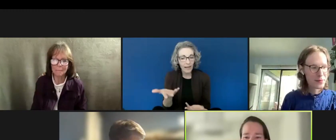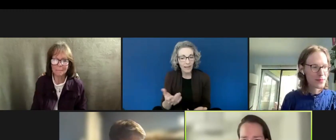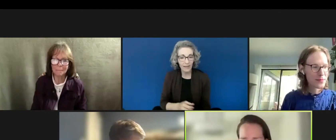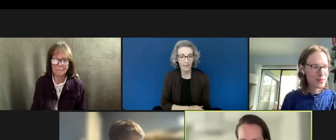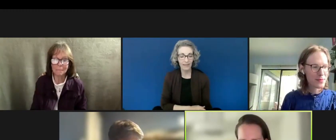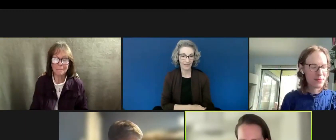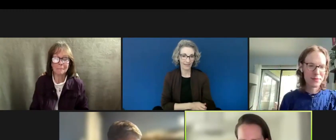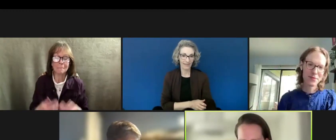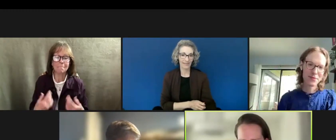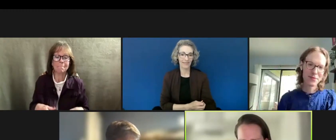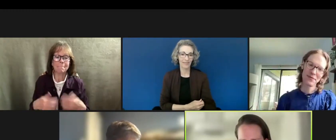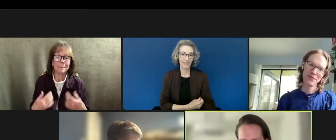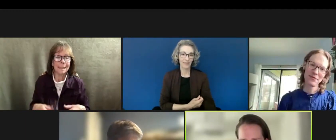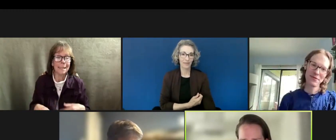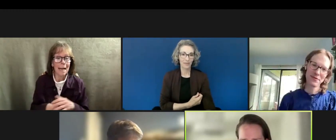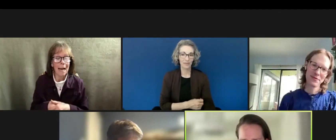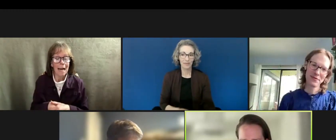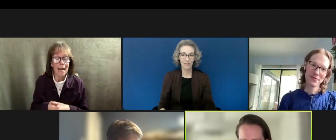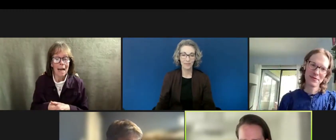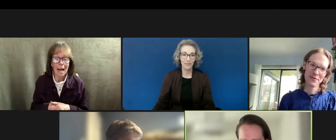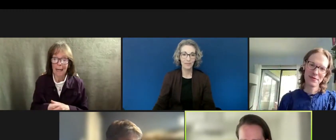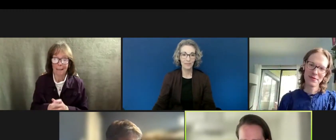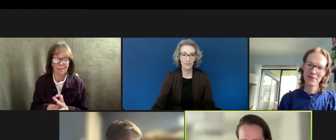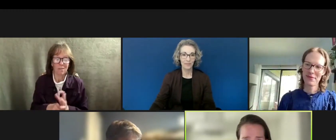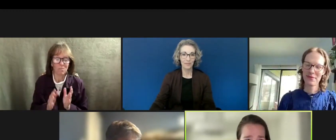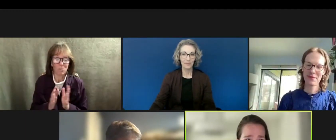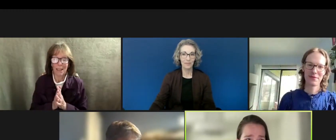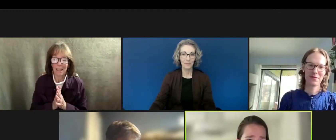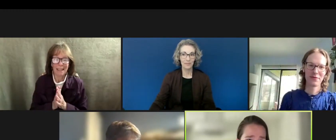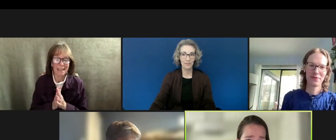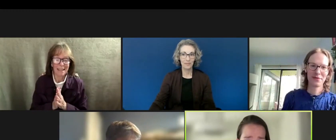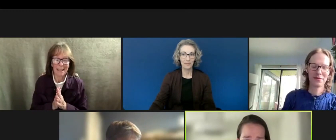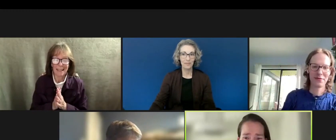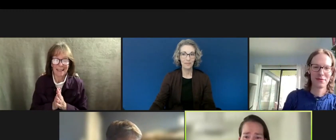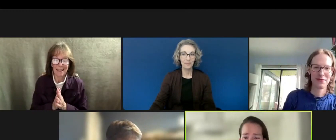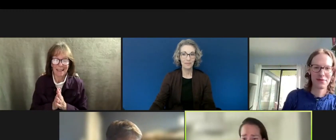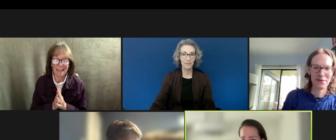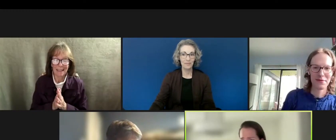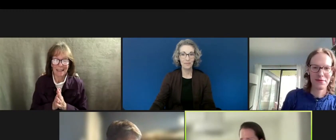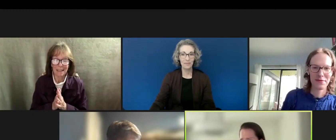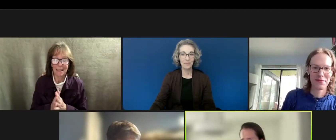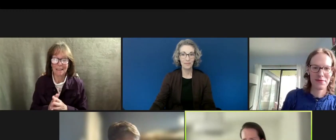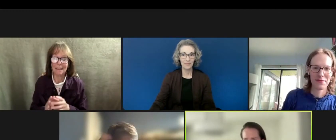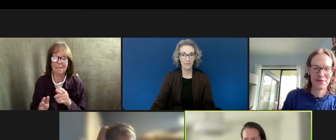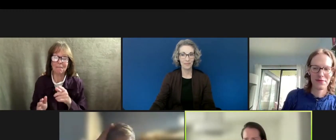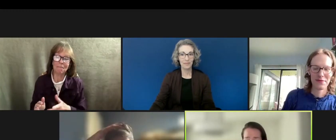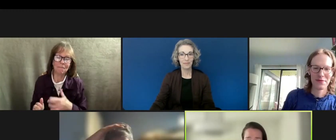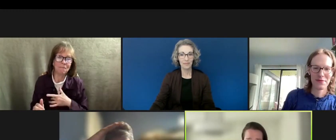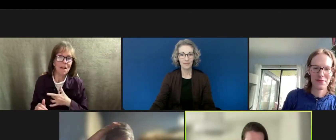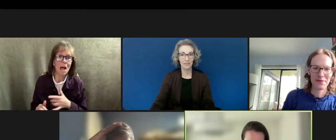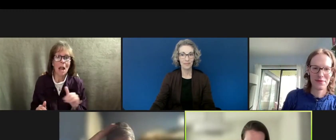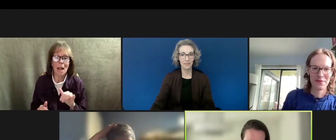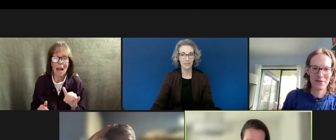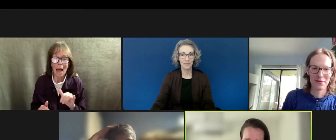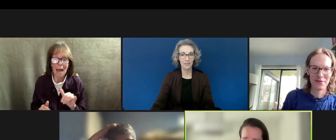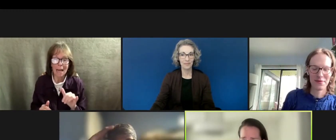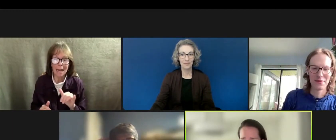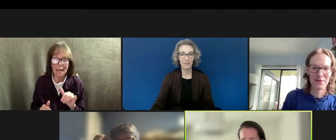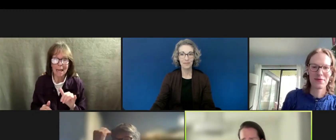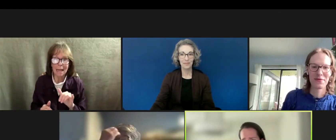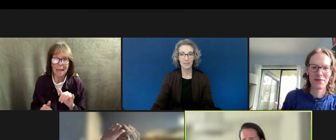Gosh, I, this was a huge shock, really.